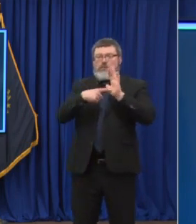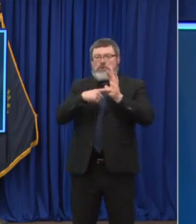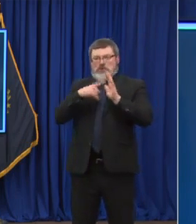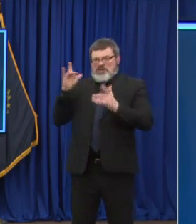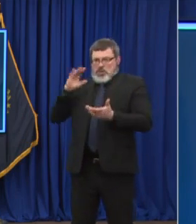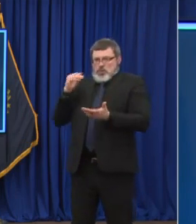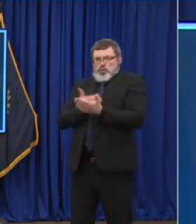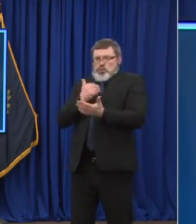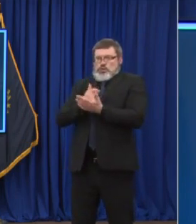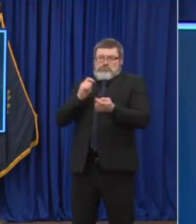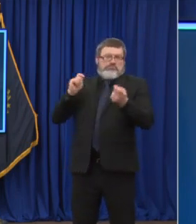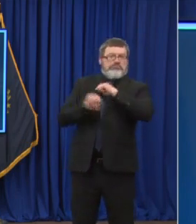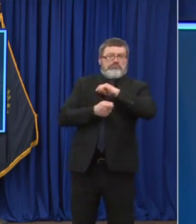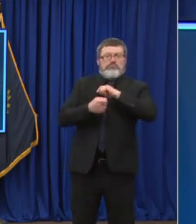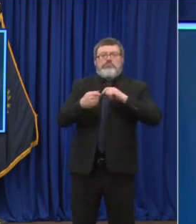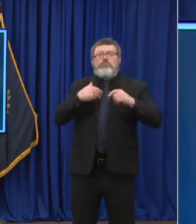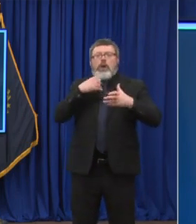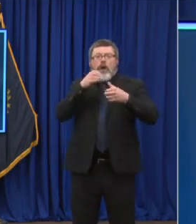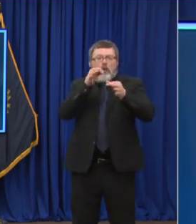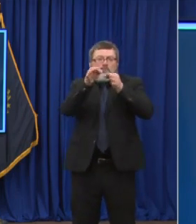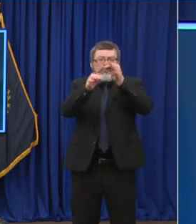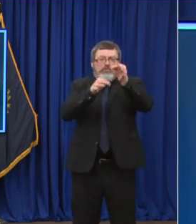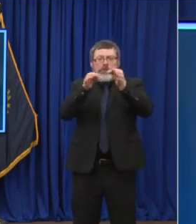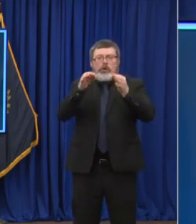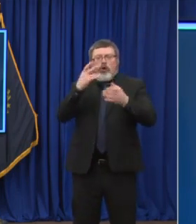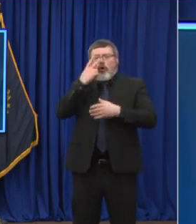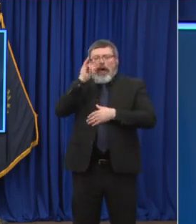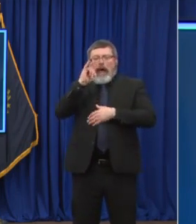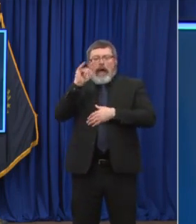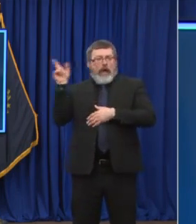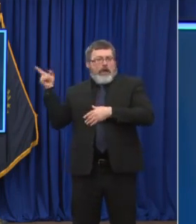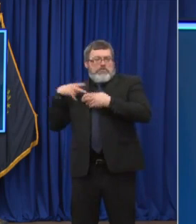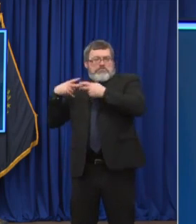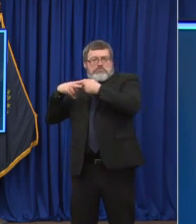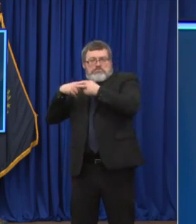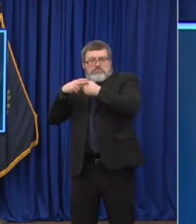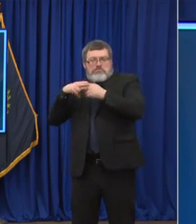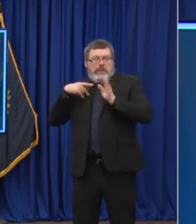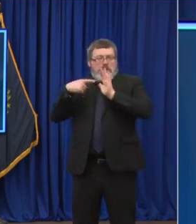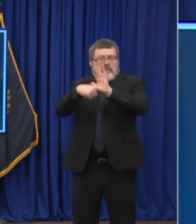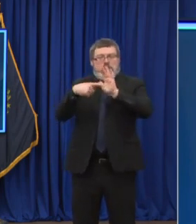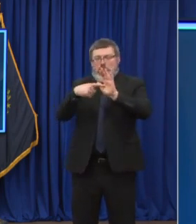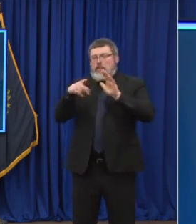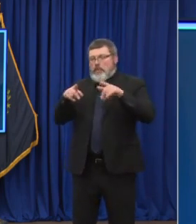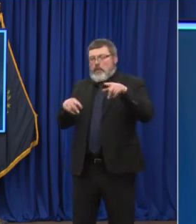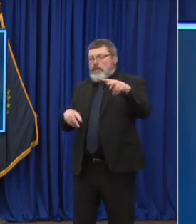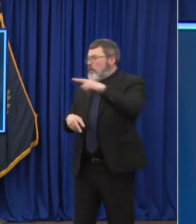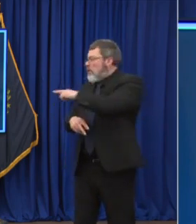HERE IS ON OF -- A SLIGHTLY DIFFERENT LOOK TO OUR DASHBOARD.